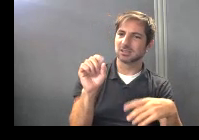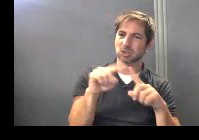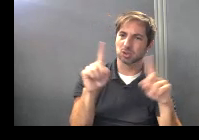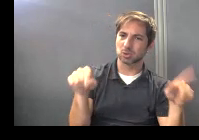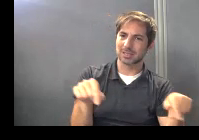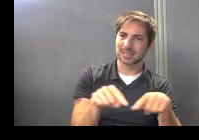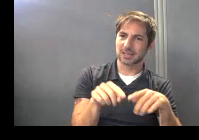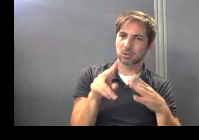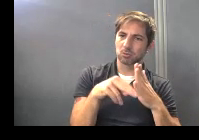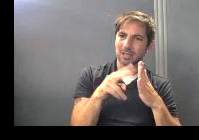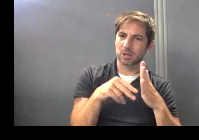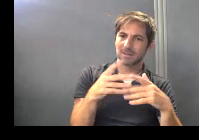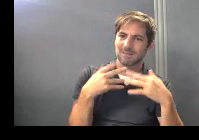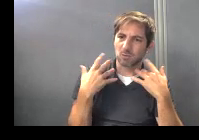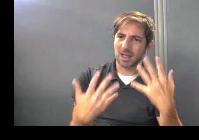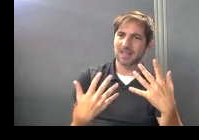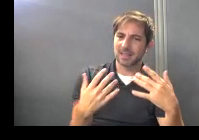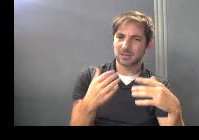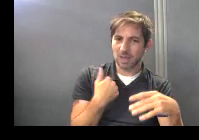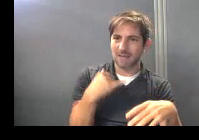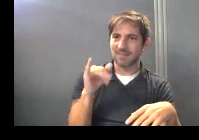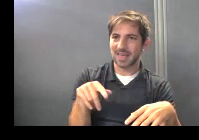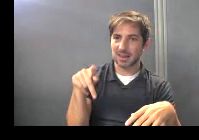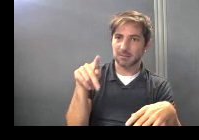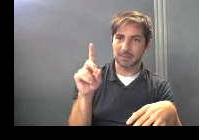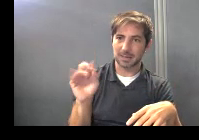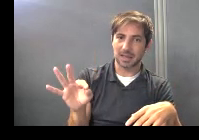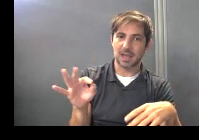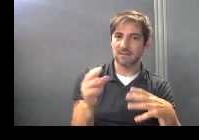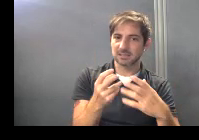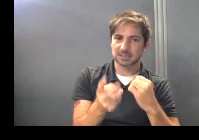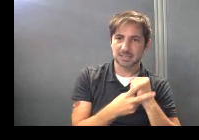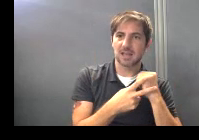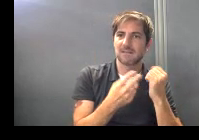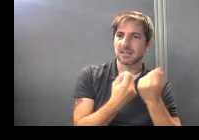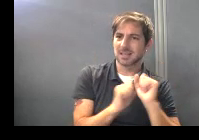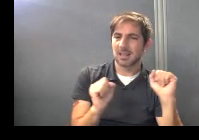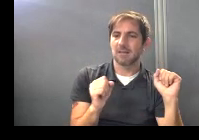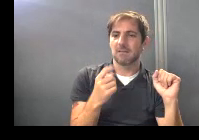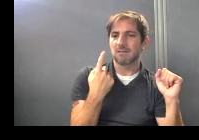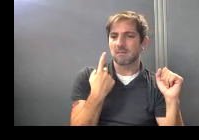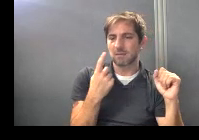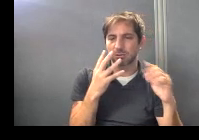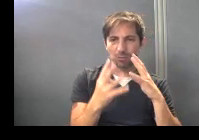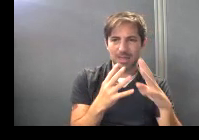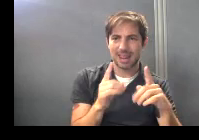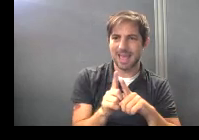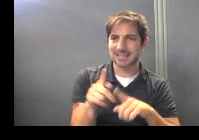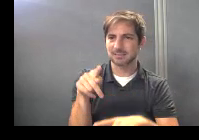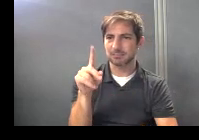THAT'S SAVED. IT'S CREATED AS A PDF TO ENSURE IT'S ACCESSIBLE.